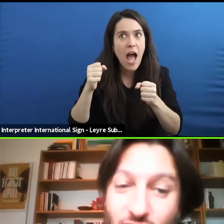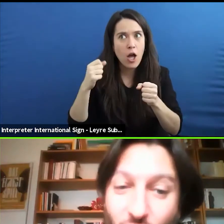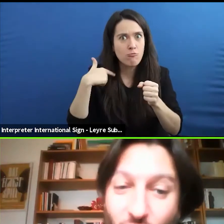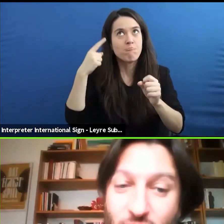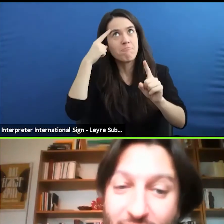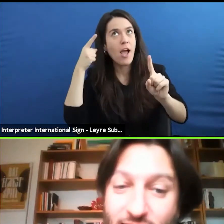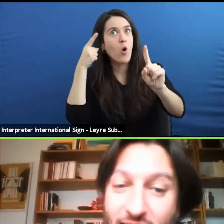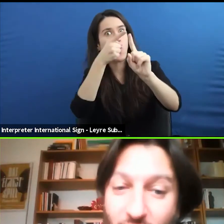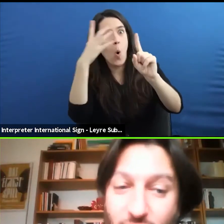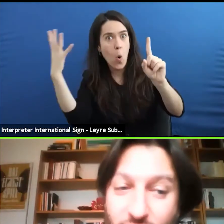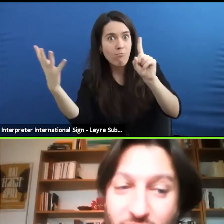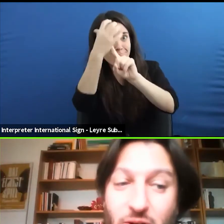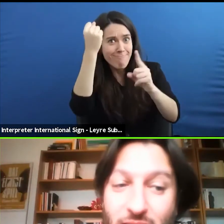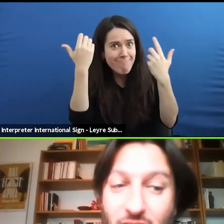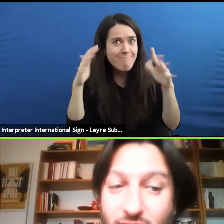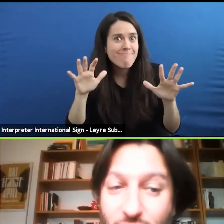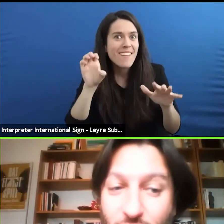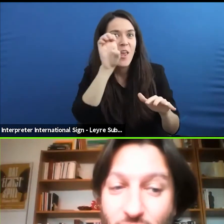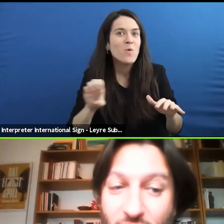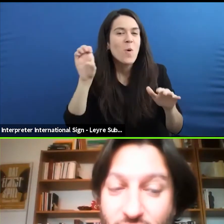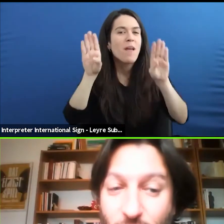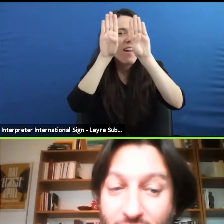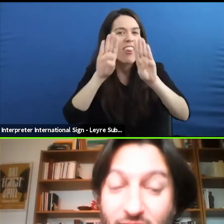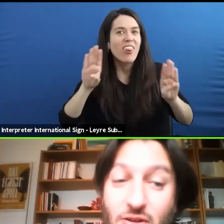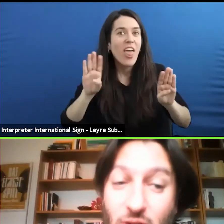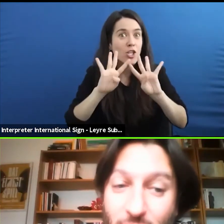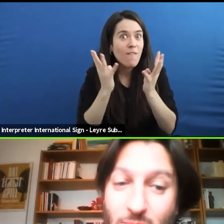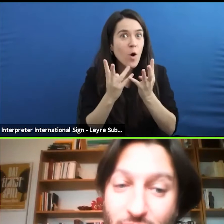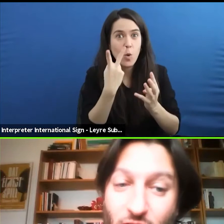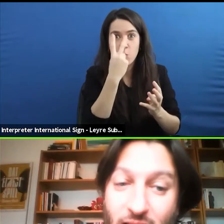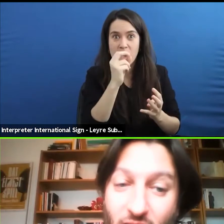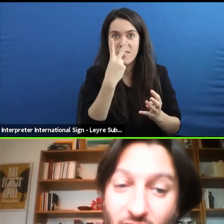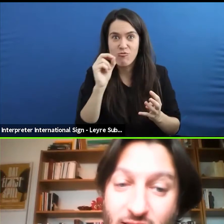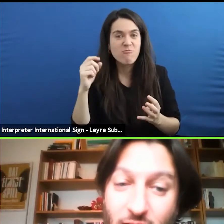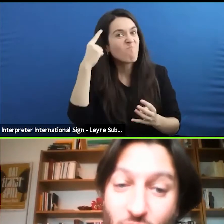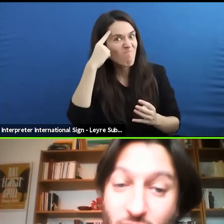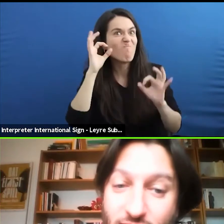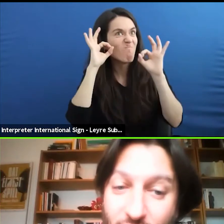we had set out for the European Theater Forum 2020 : European Performing Arts in focus.